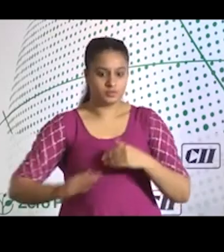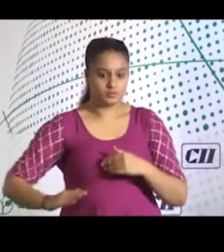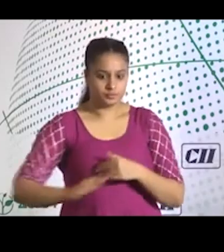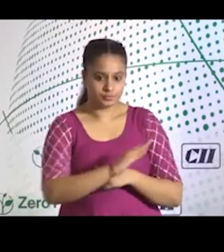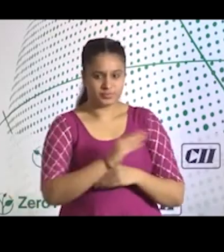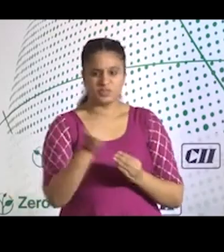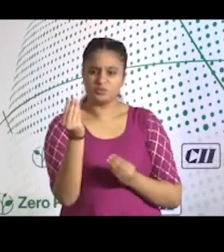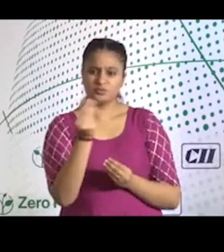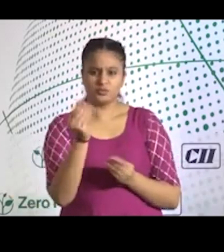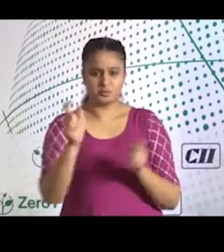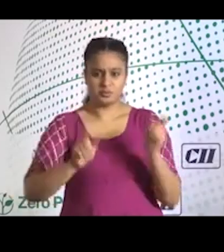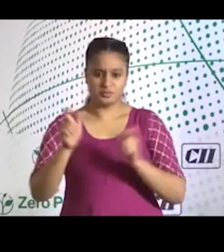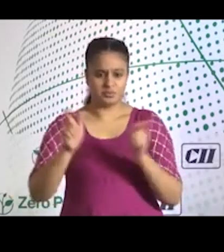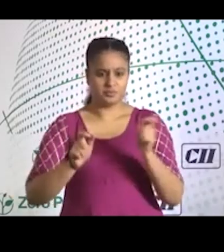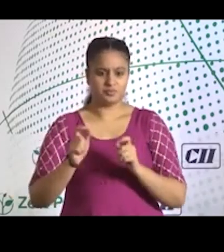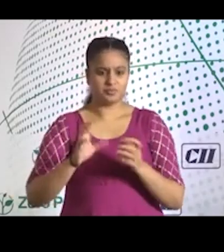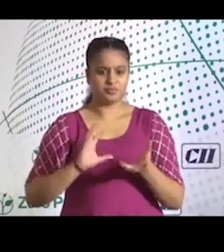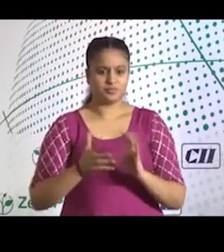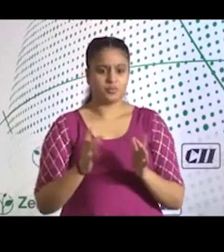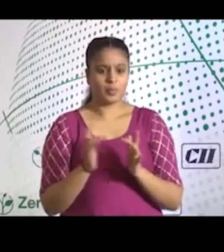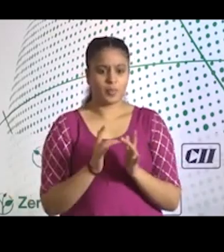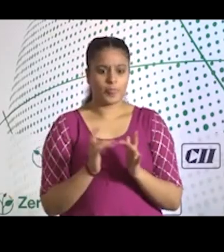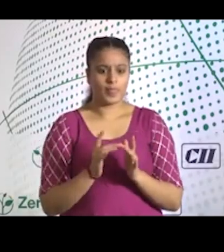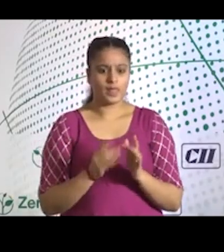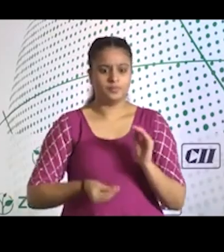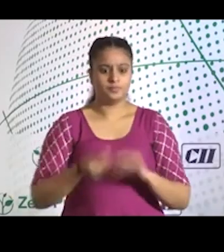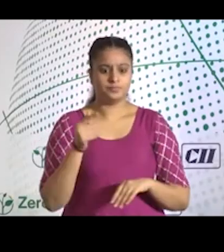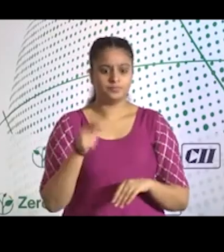Most of the transactions are being done, which are done digitally.